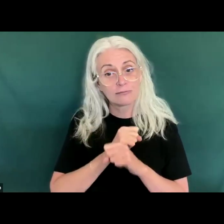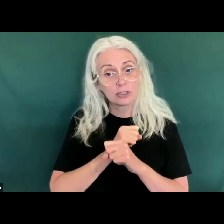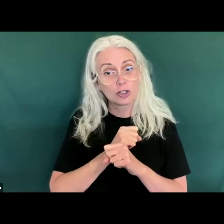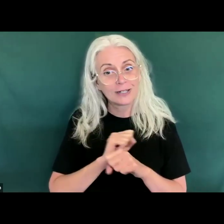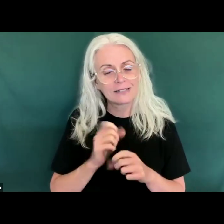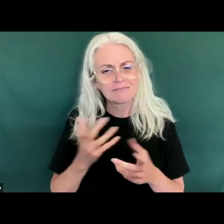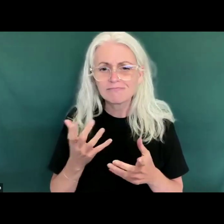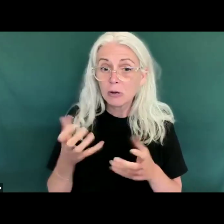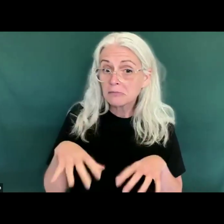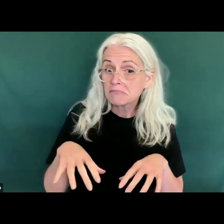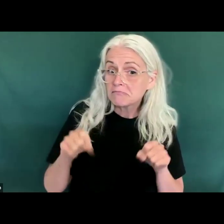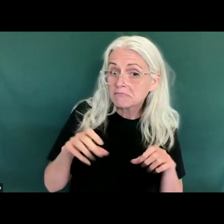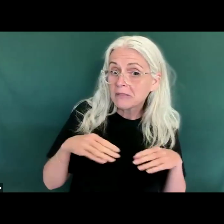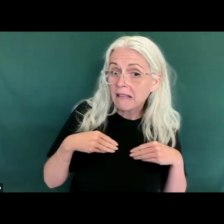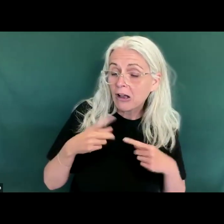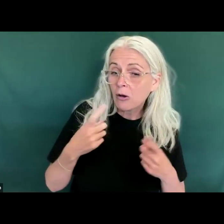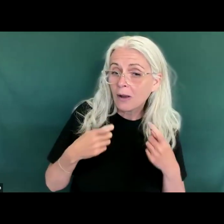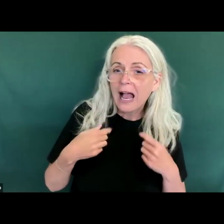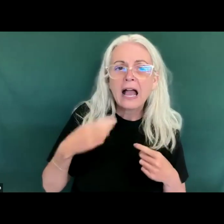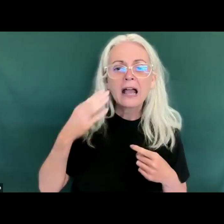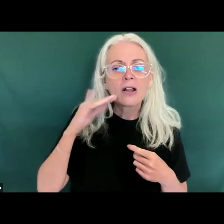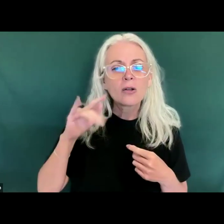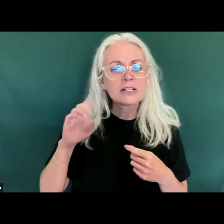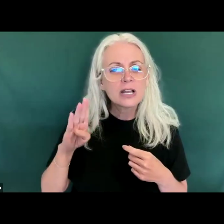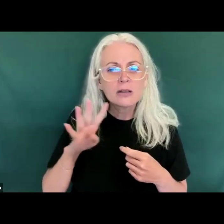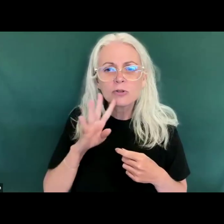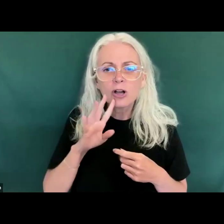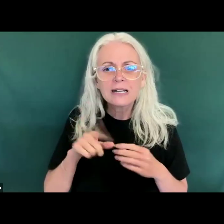like to take that question in terms of… I know, Jacob, you talked a lot about some of the training